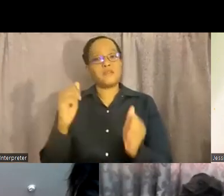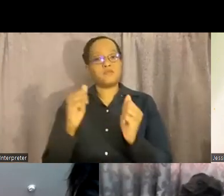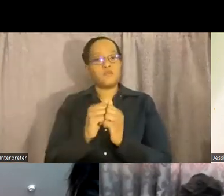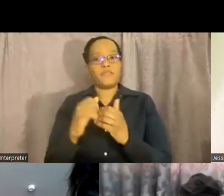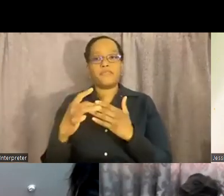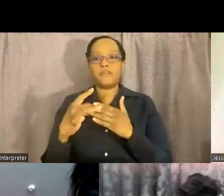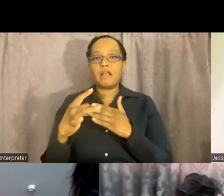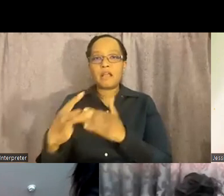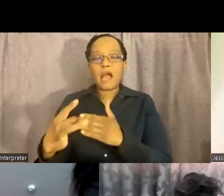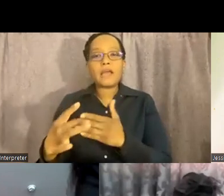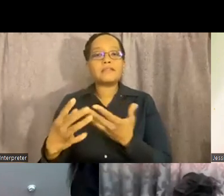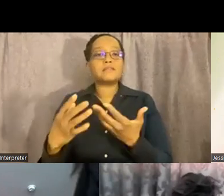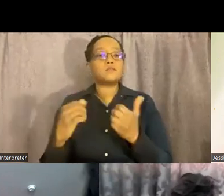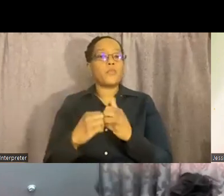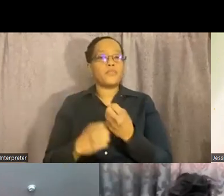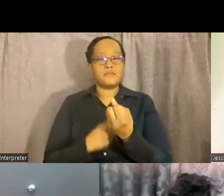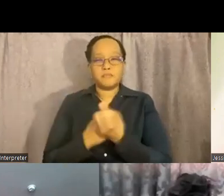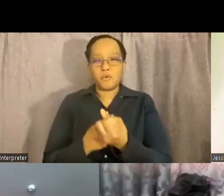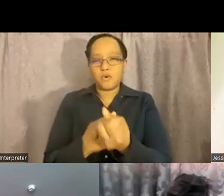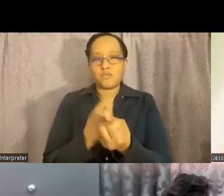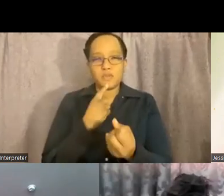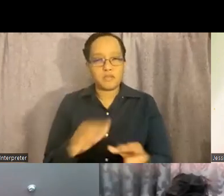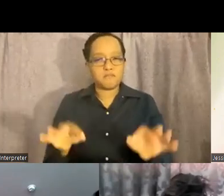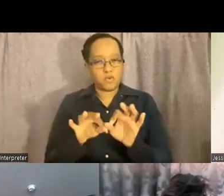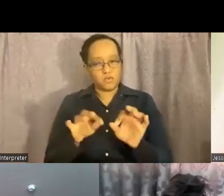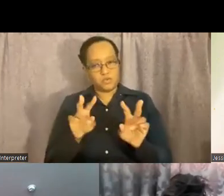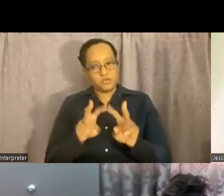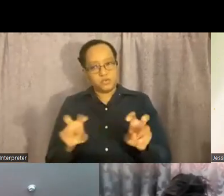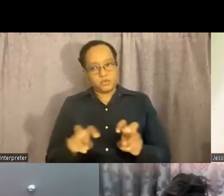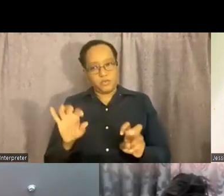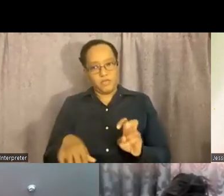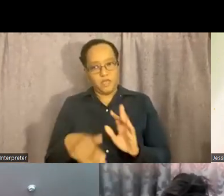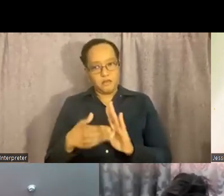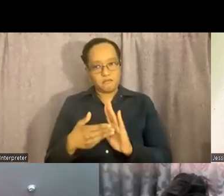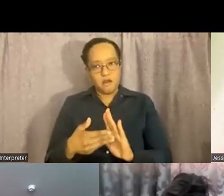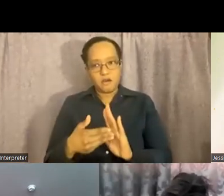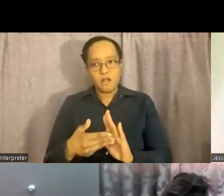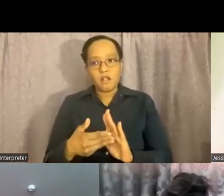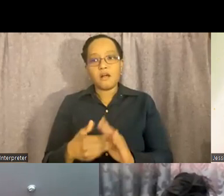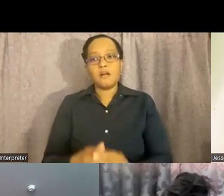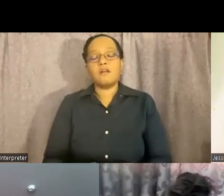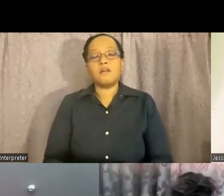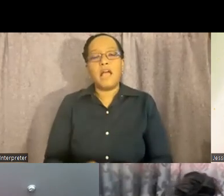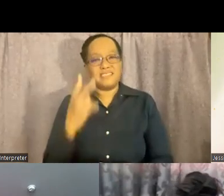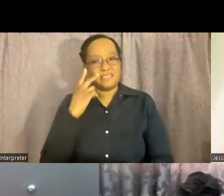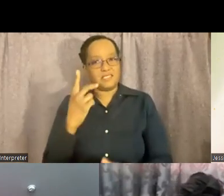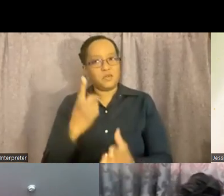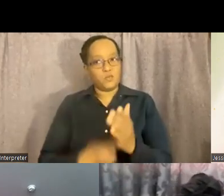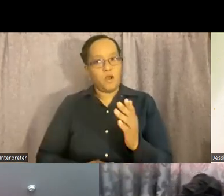anything, it's important to look at the model and the individual being placed in individual